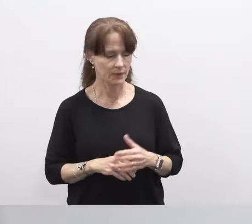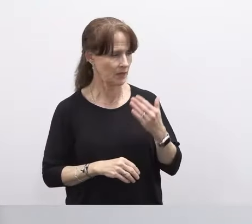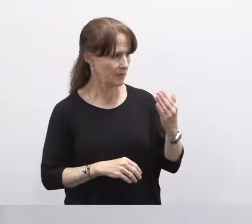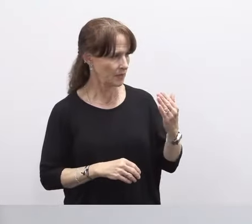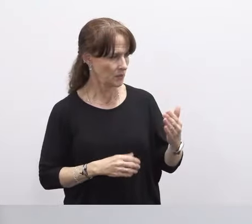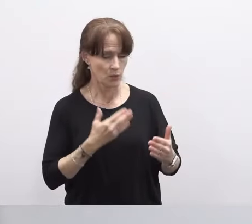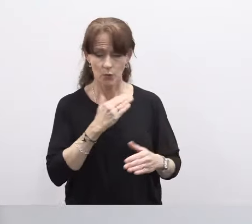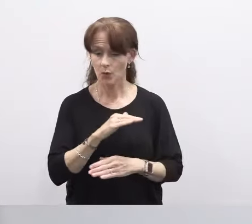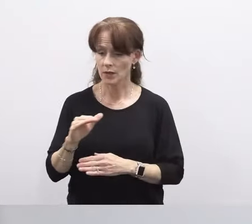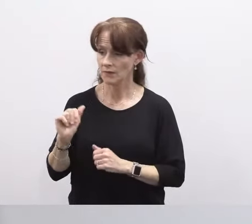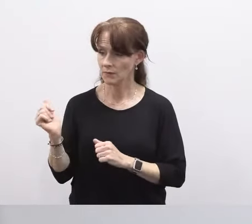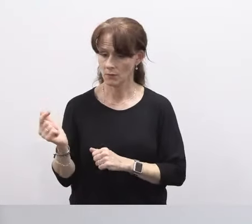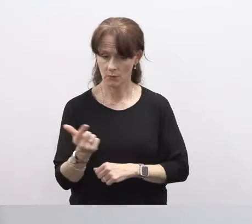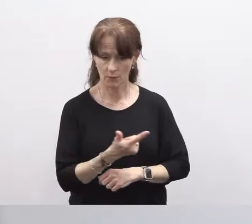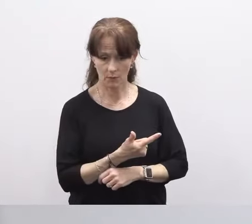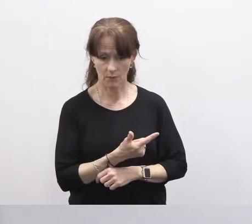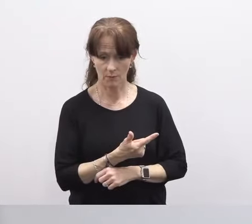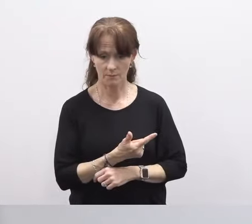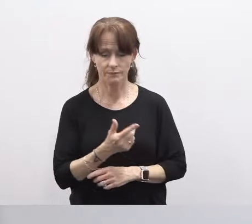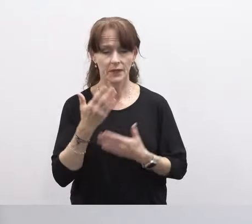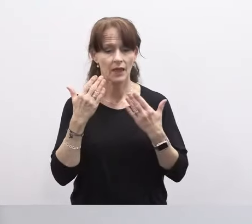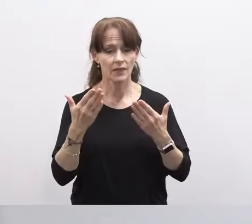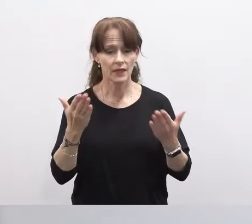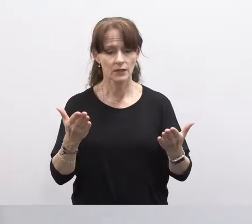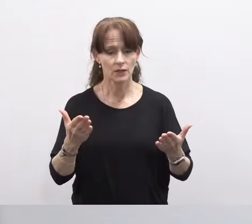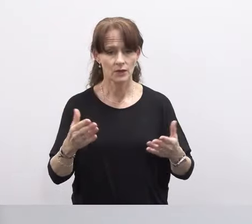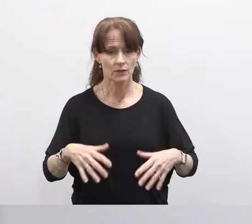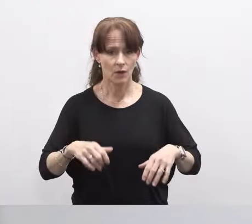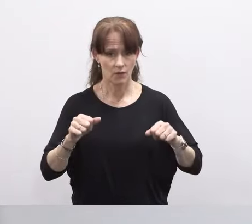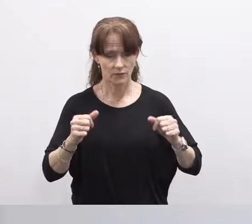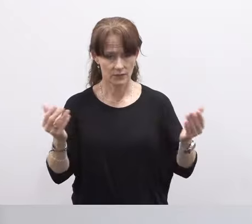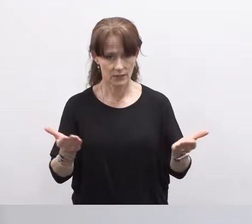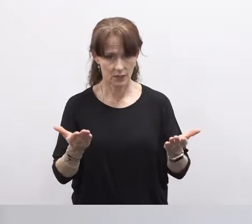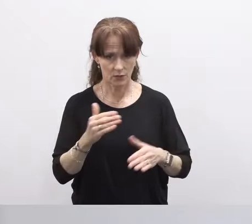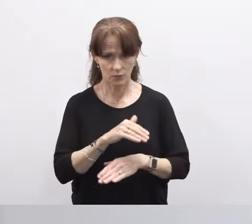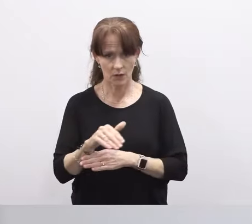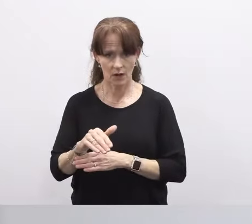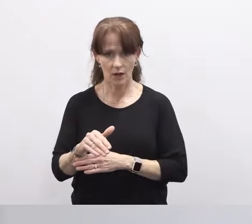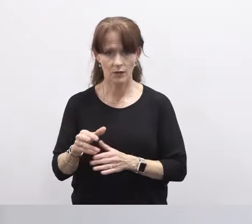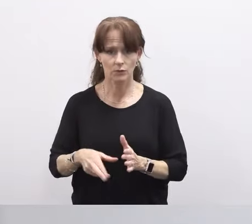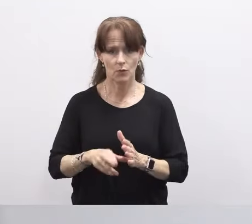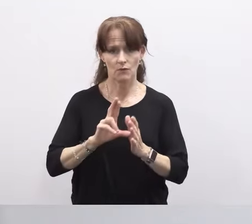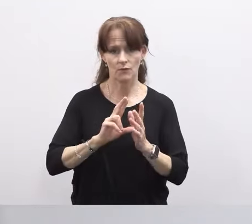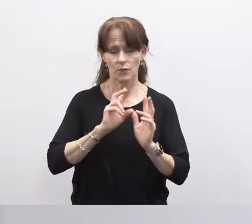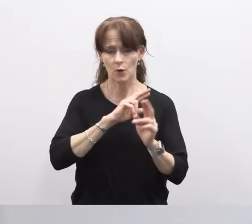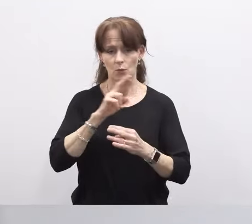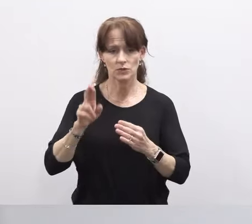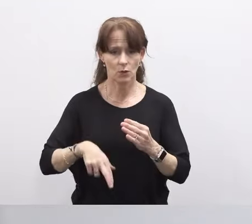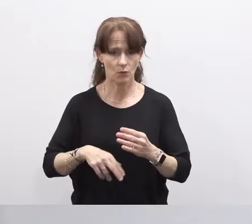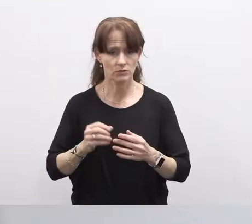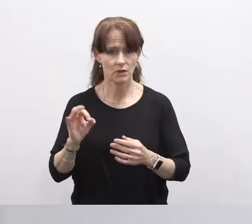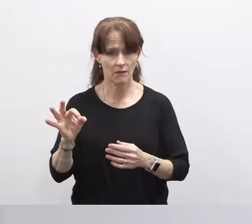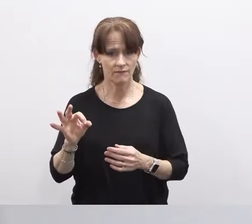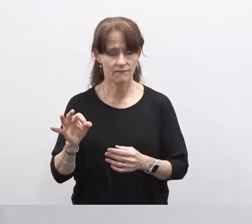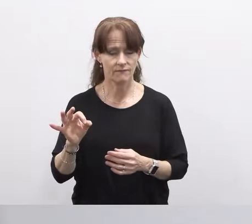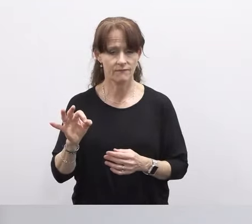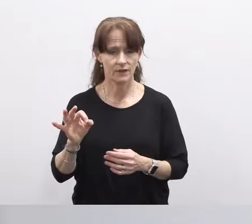Good evening, everybody. Thank you for having us here this evening to go over the results of the audit.